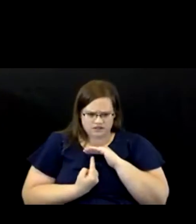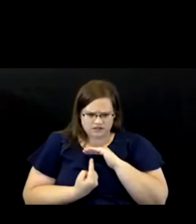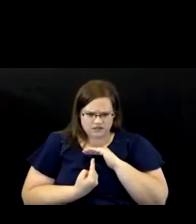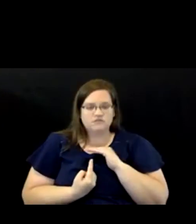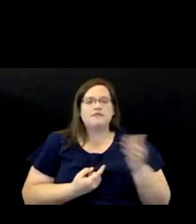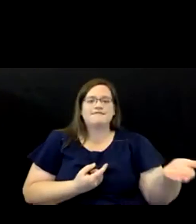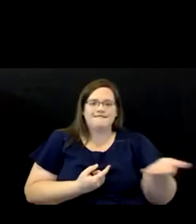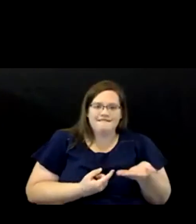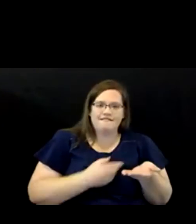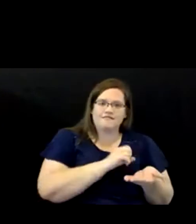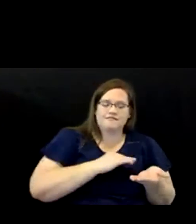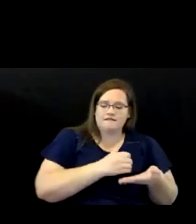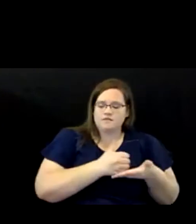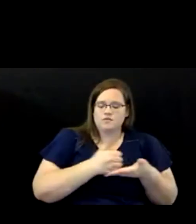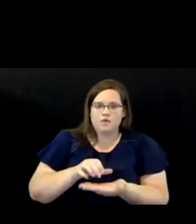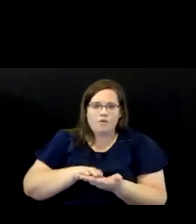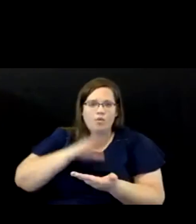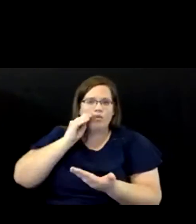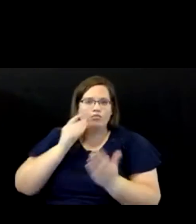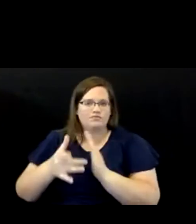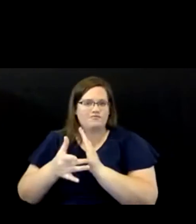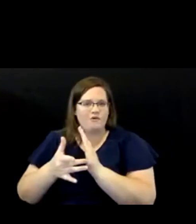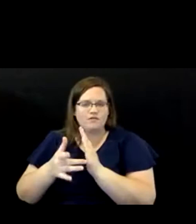how to do those. I think we've all had that experience in the last year and a